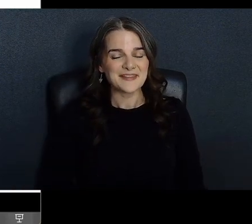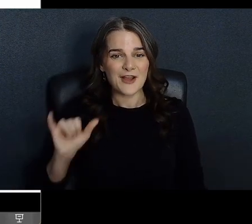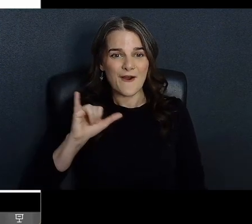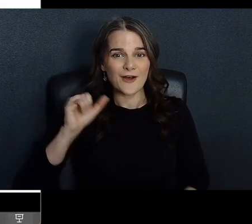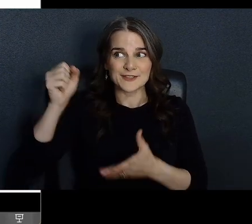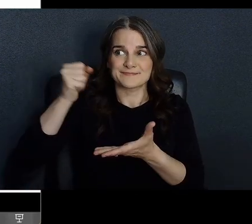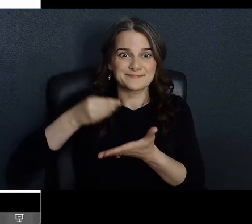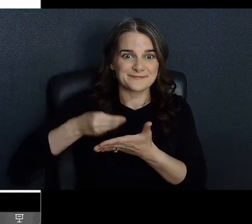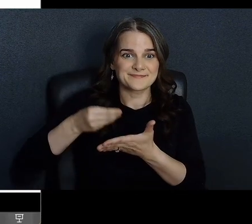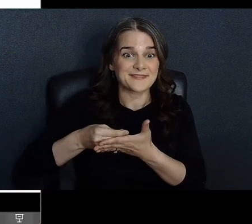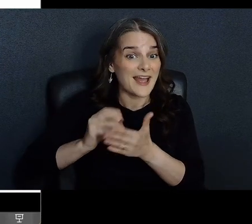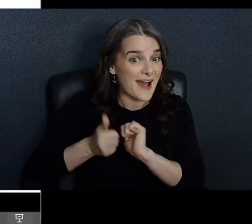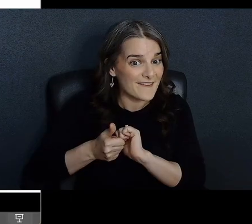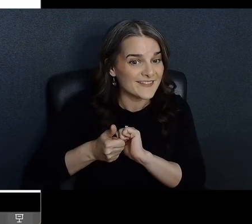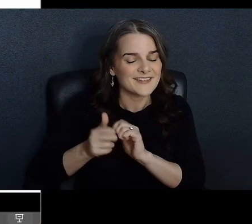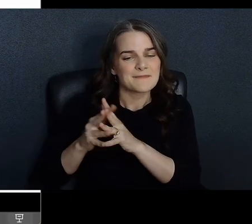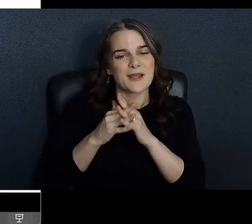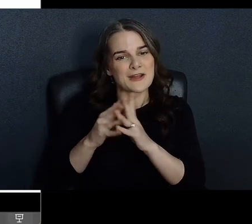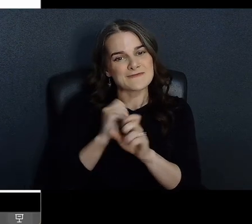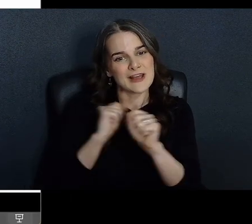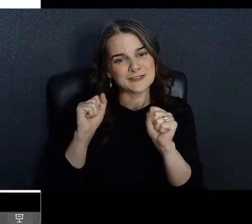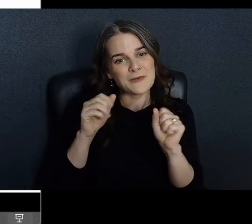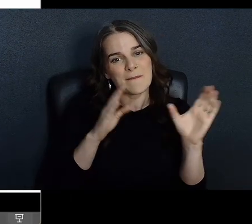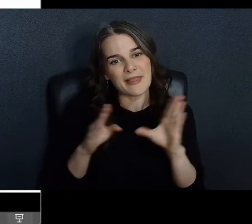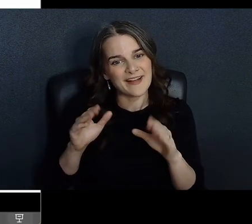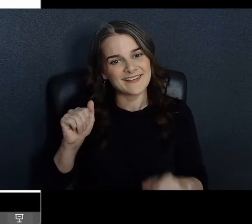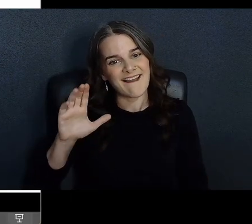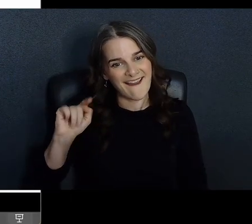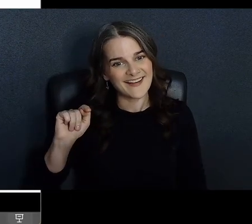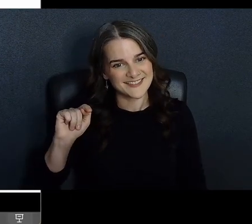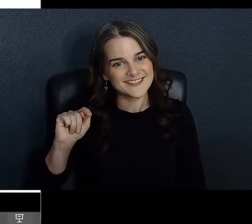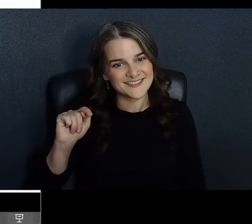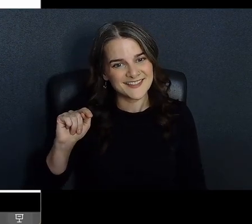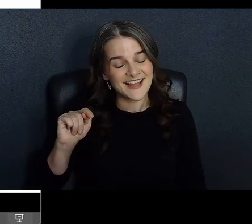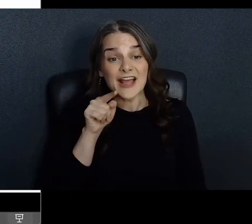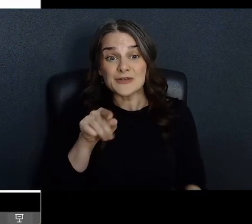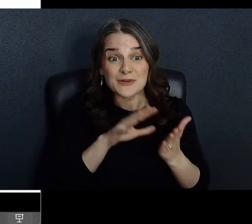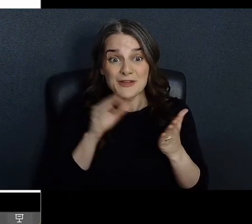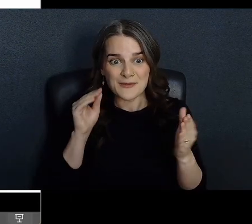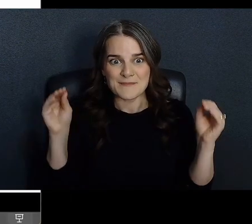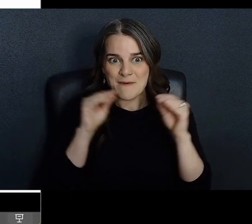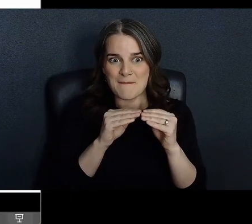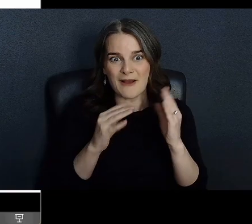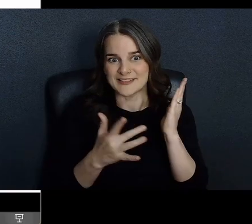from the American Rescue Plan Act. You can learn more about the Technology Accelerator Program